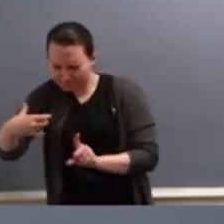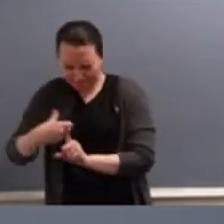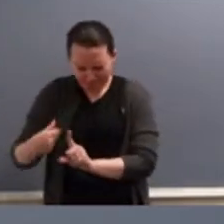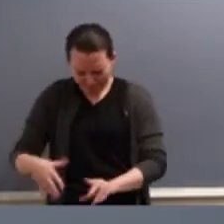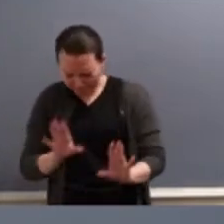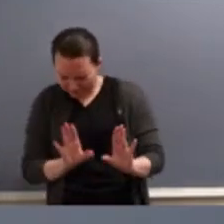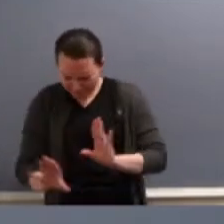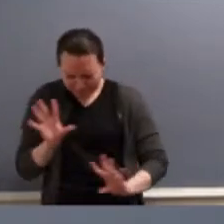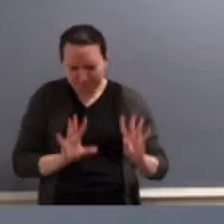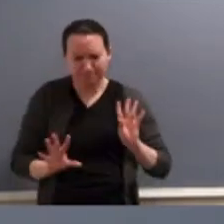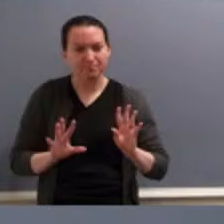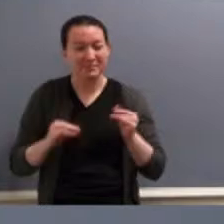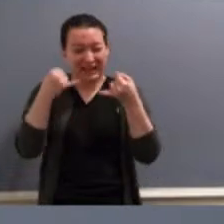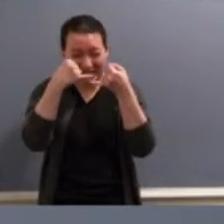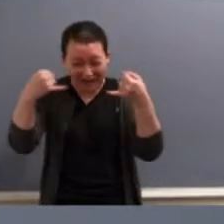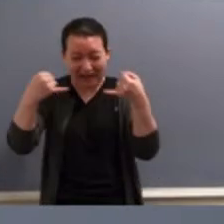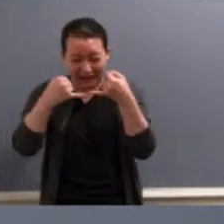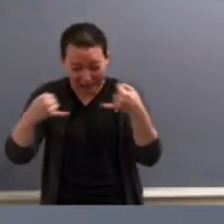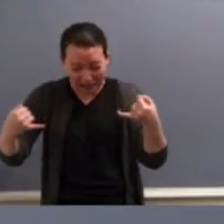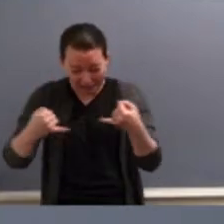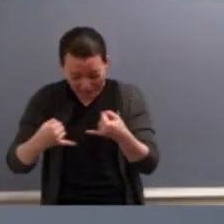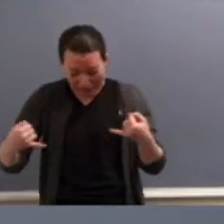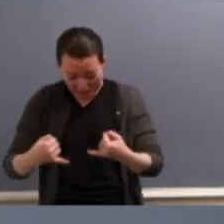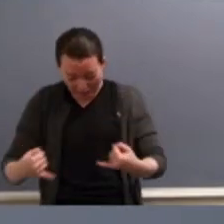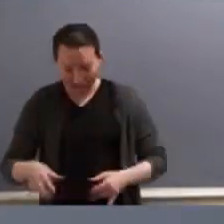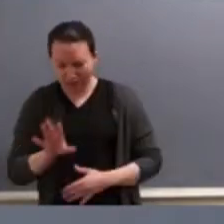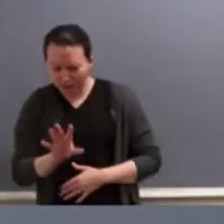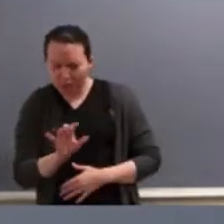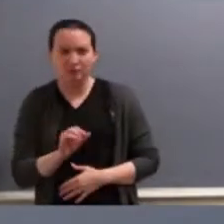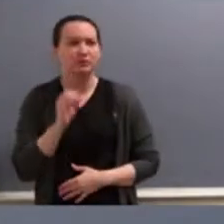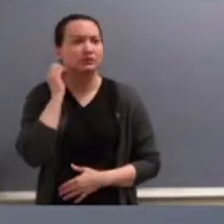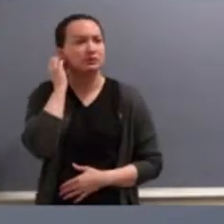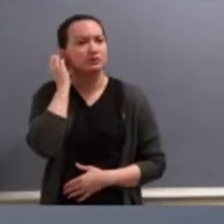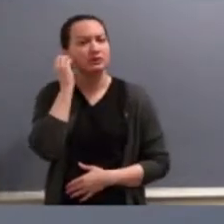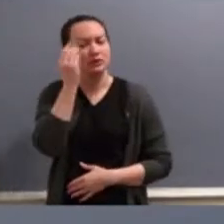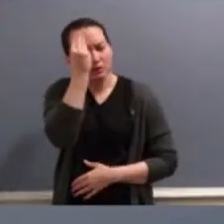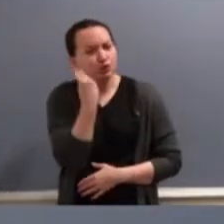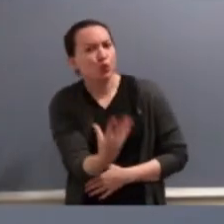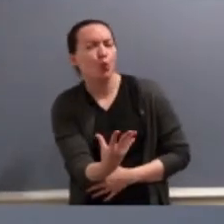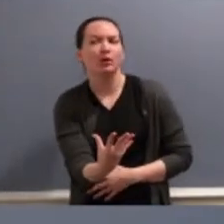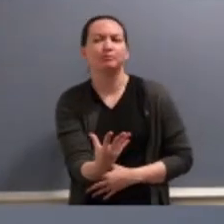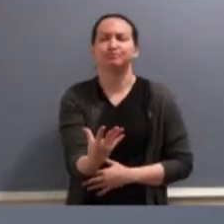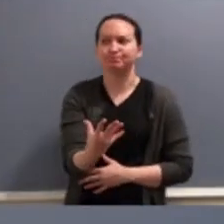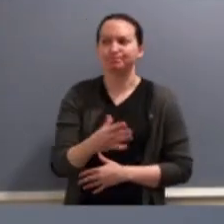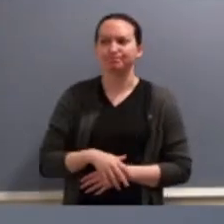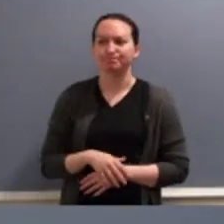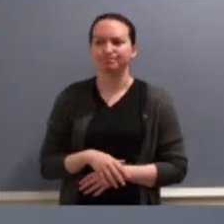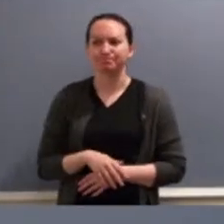budget line item by line item but also just wanted to let you know that there are some areas I want